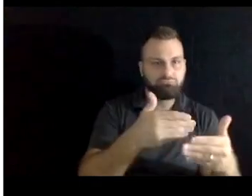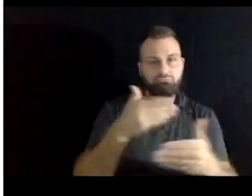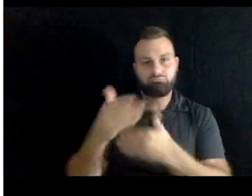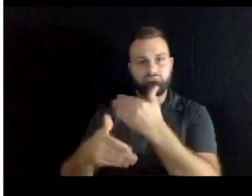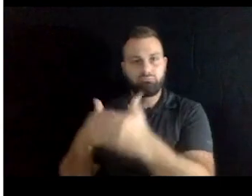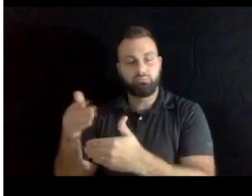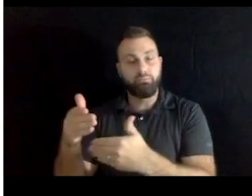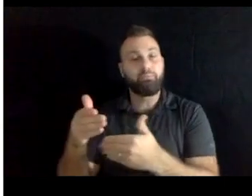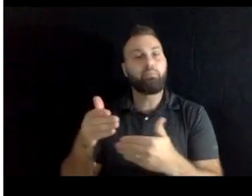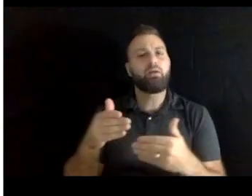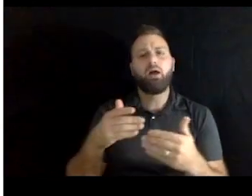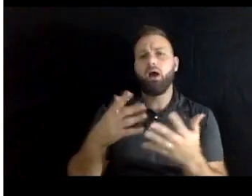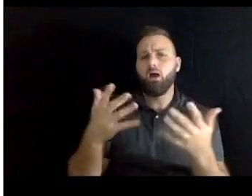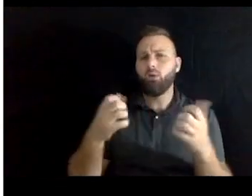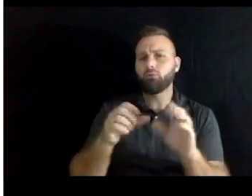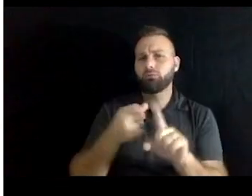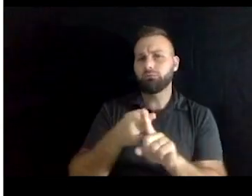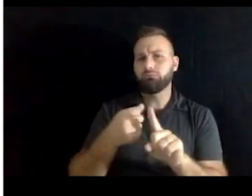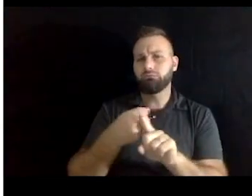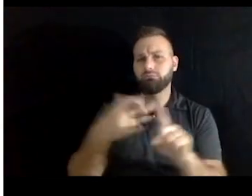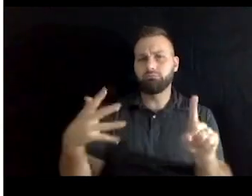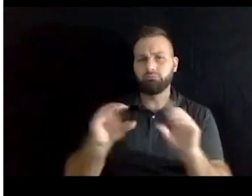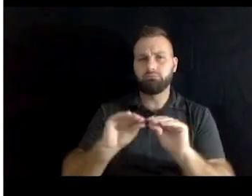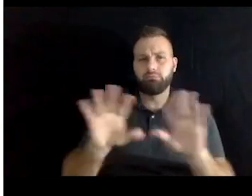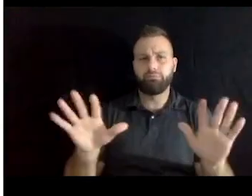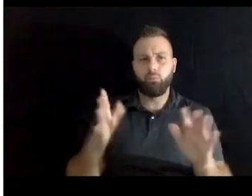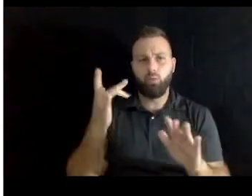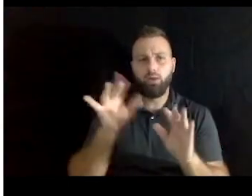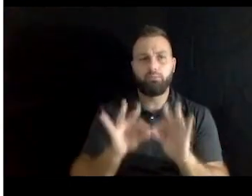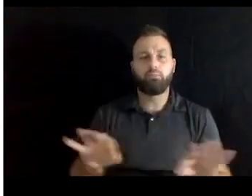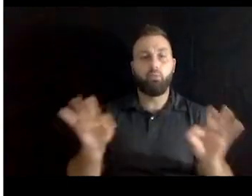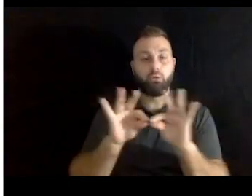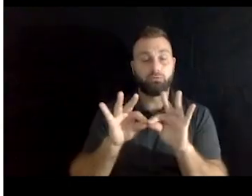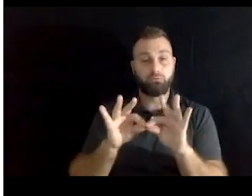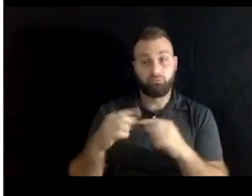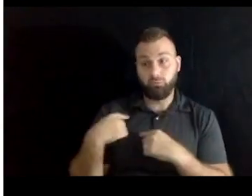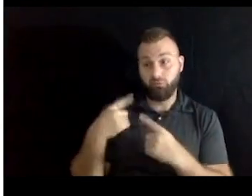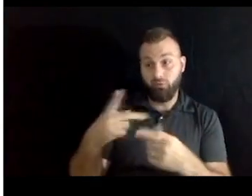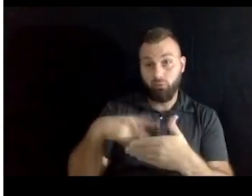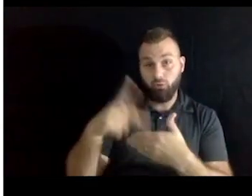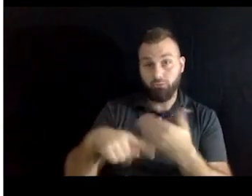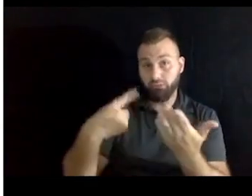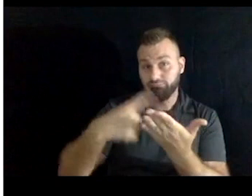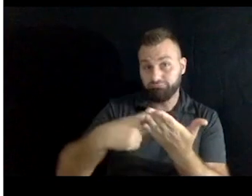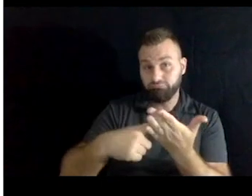minute and talk about why this is important. So all the demonstrations that I've talked